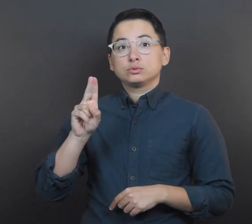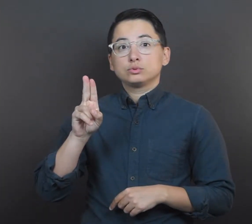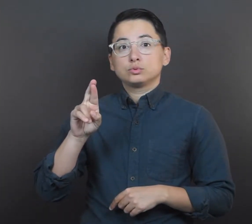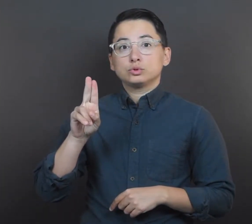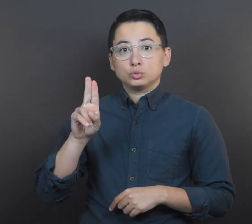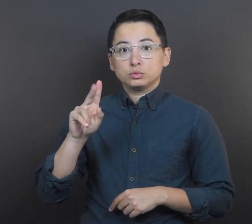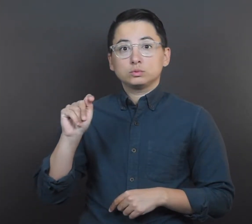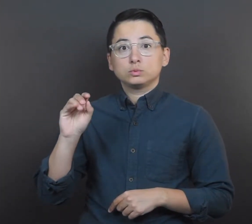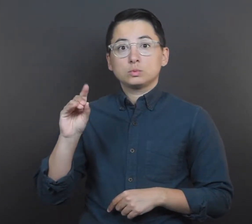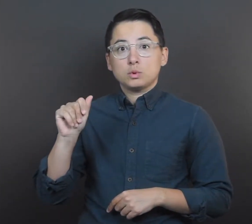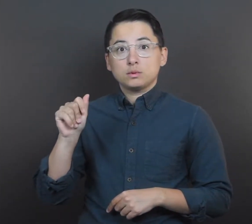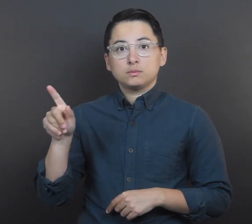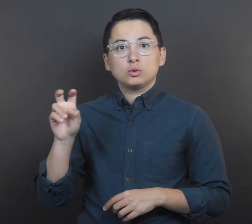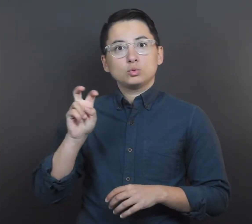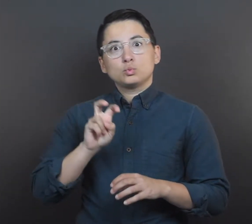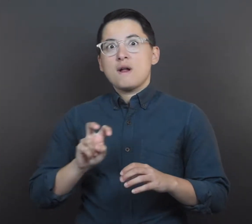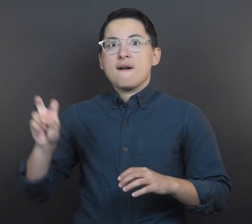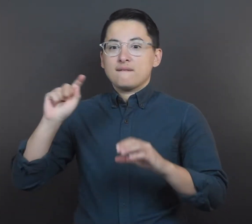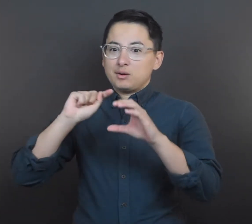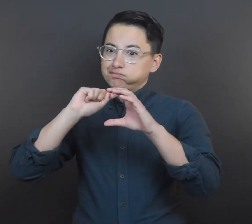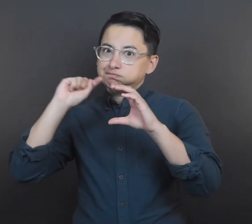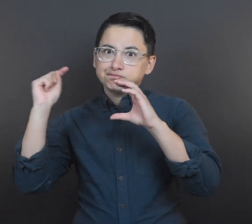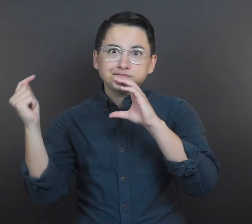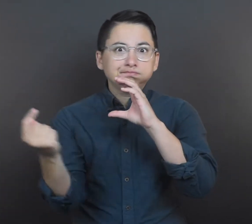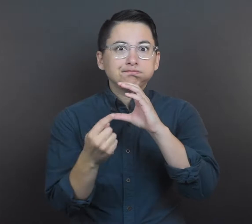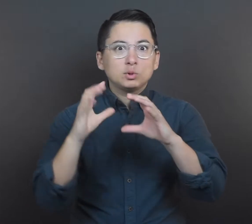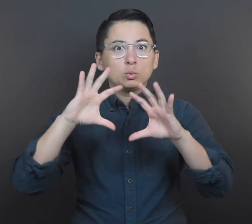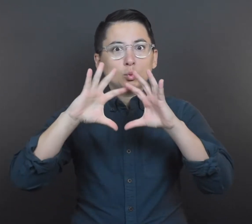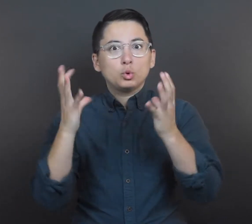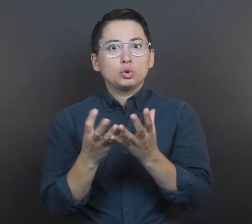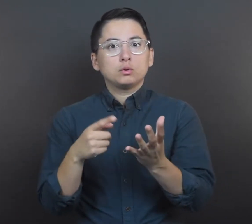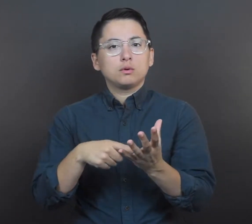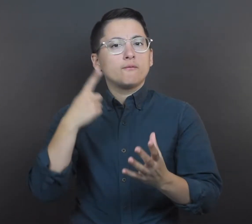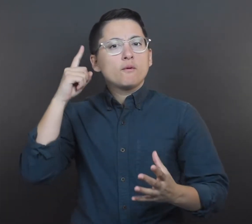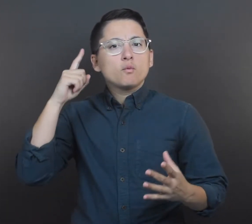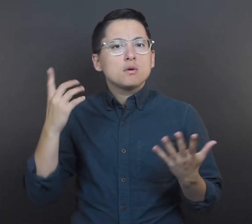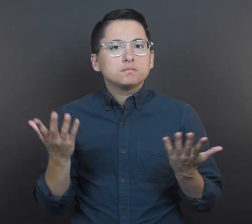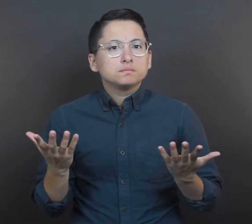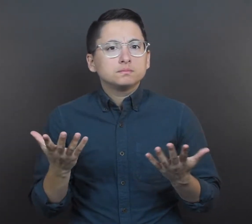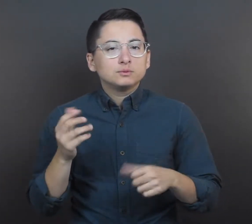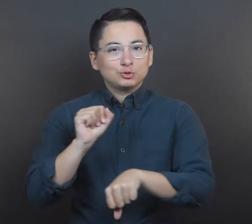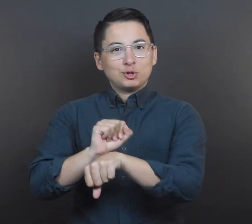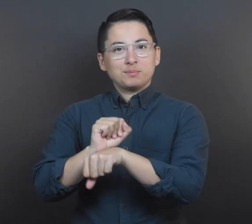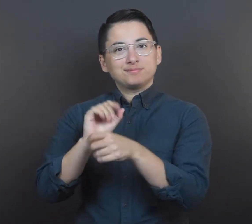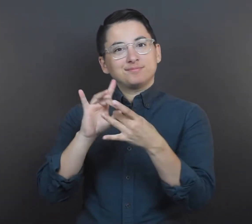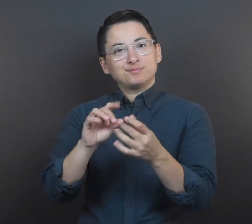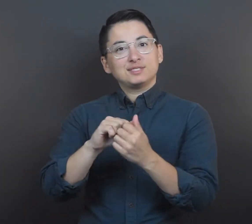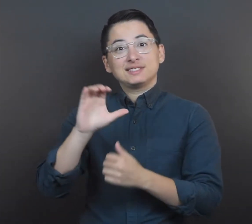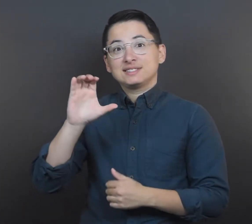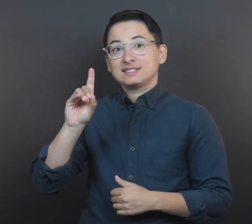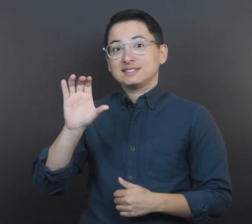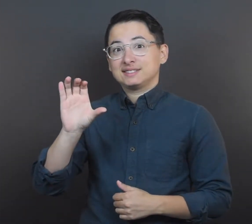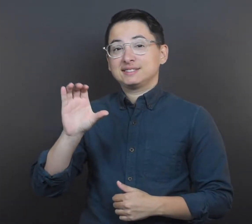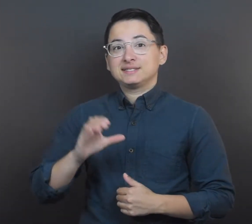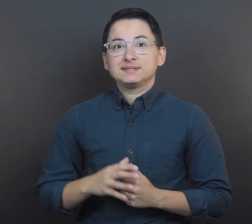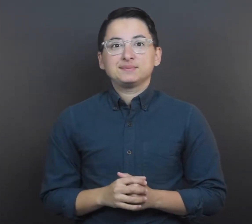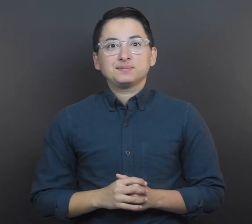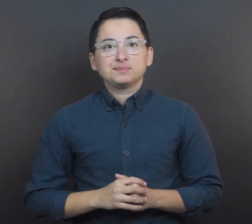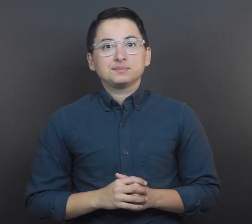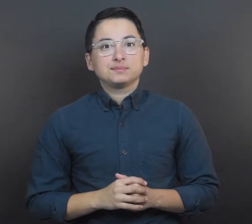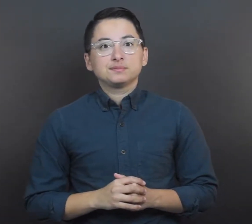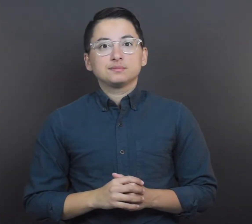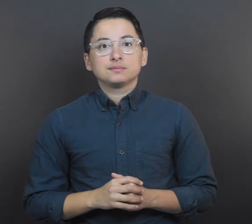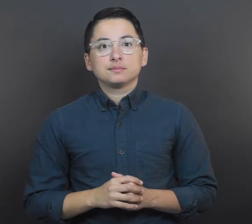Mitsuru Toda traveled halfway around the world for a career at CDC.